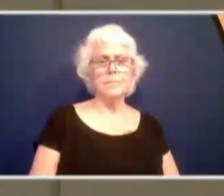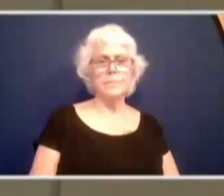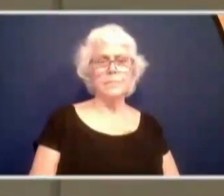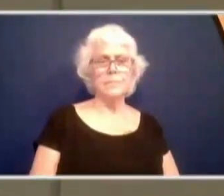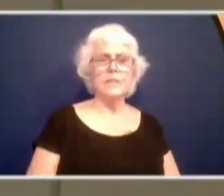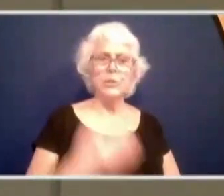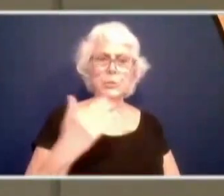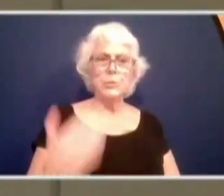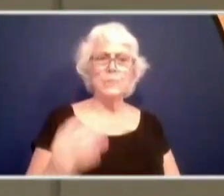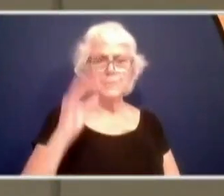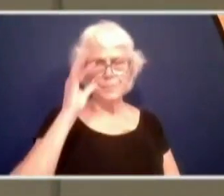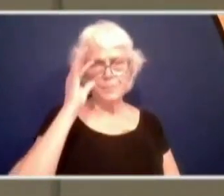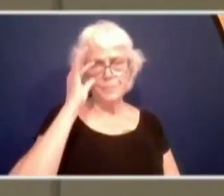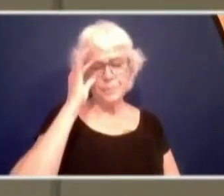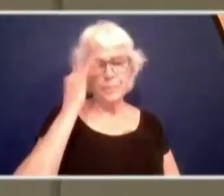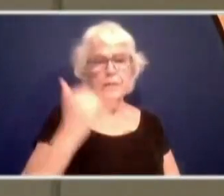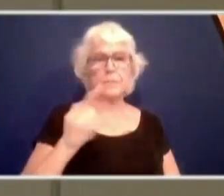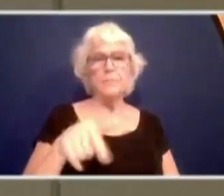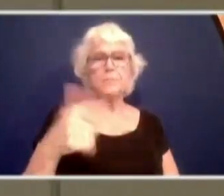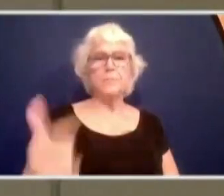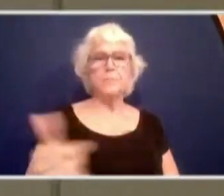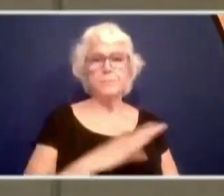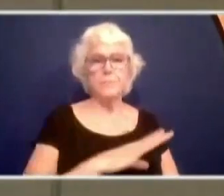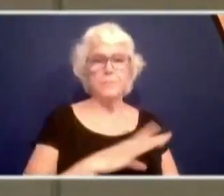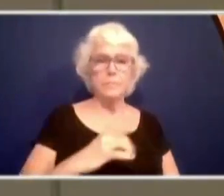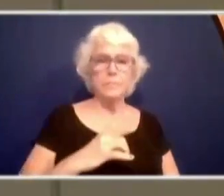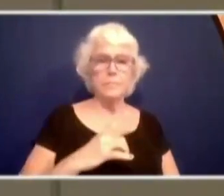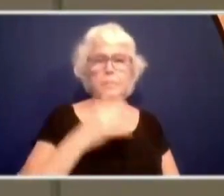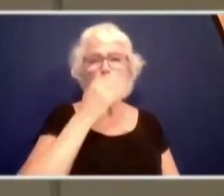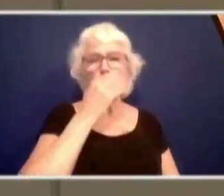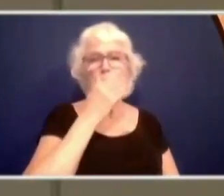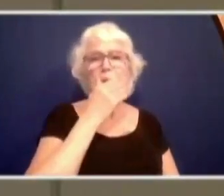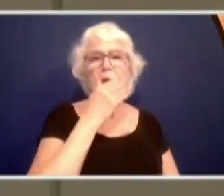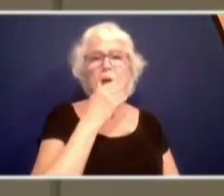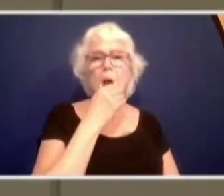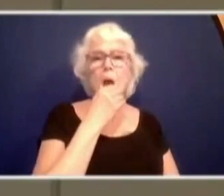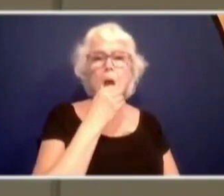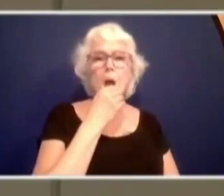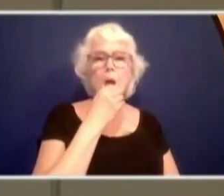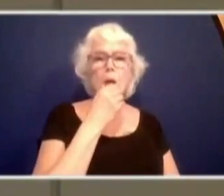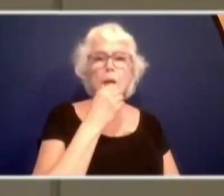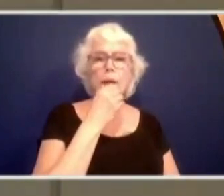I turned to board members I'm sorry, turn to Doctor Hill. I have anything else.